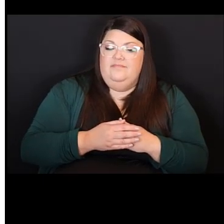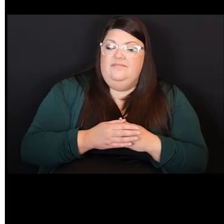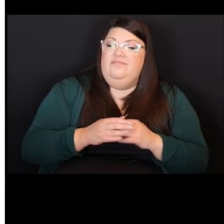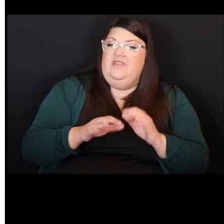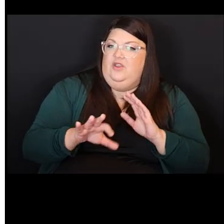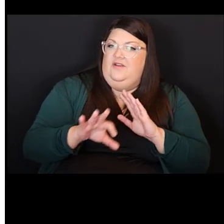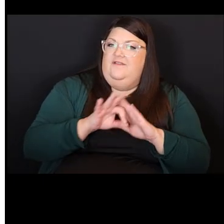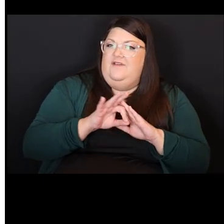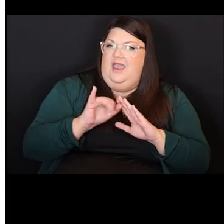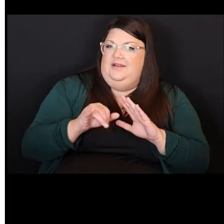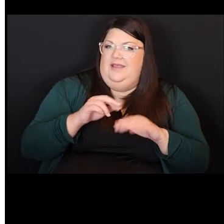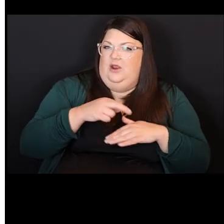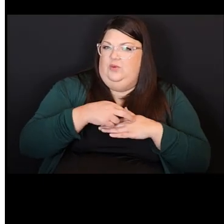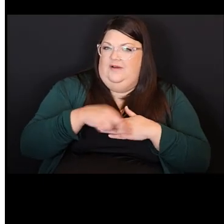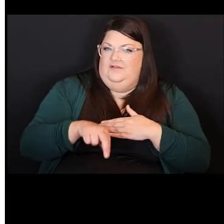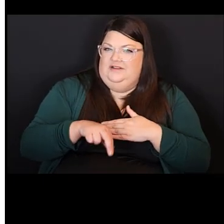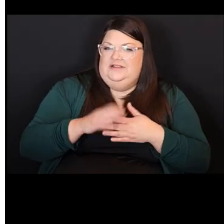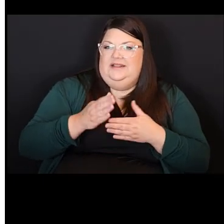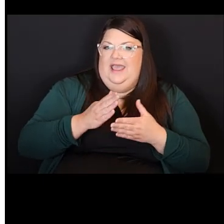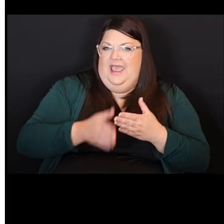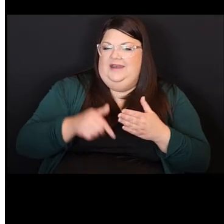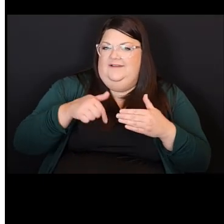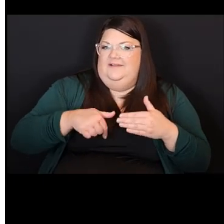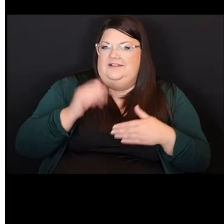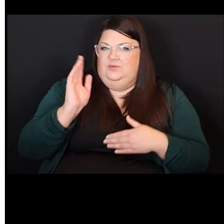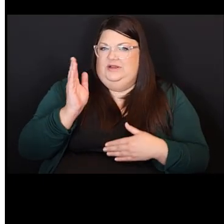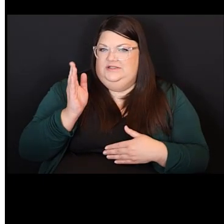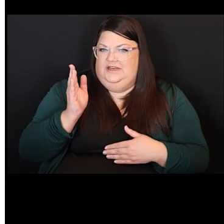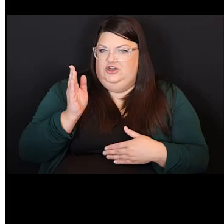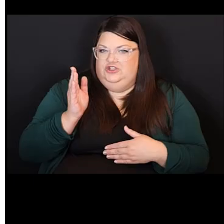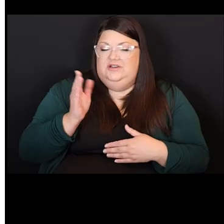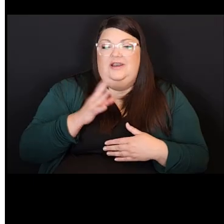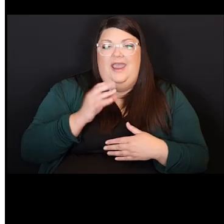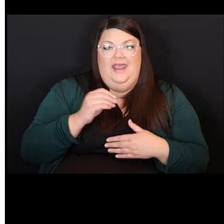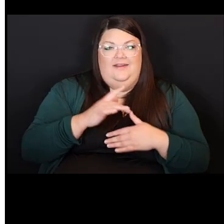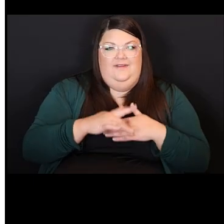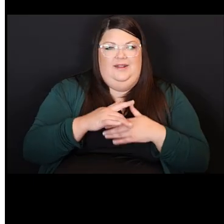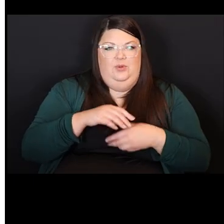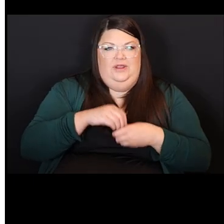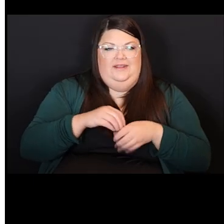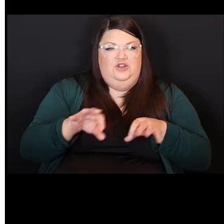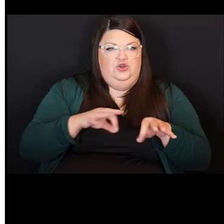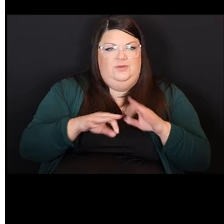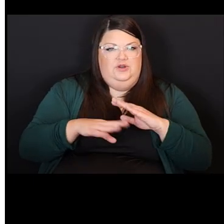assistance is made available for reference at the end of this presentation and available